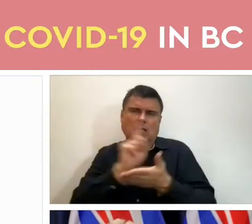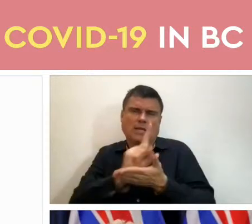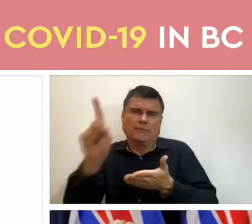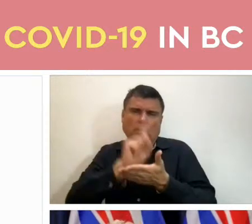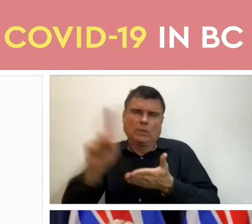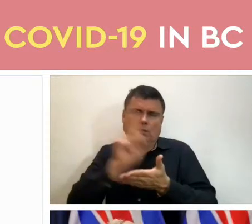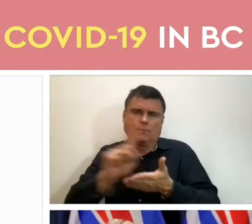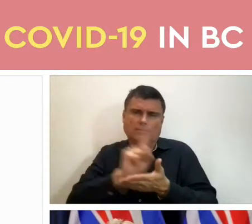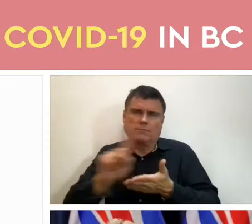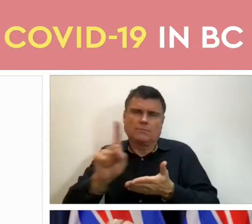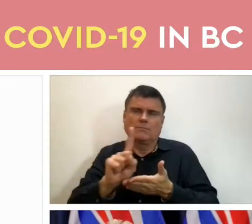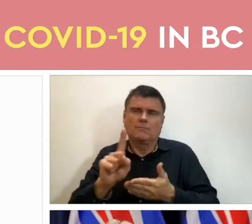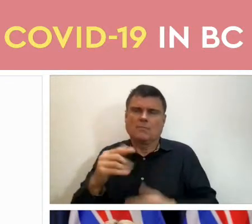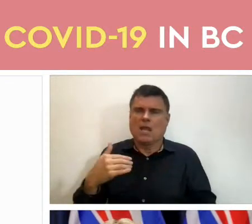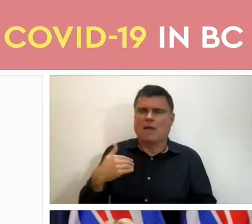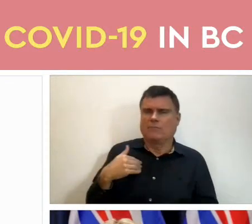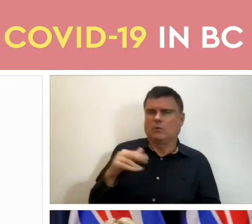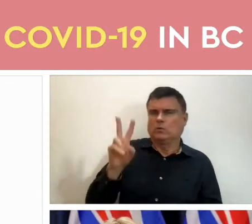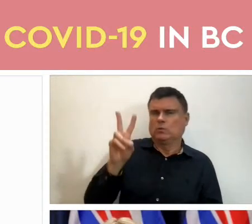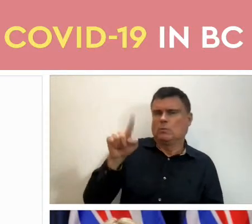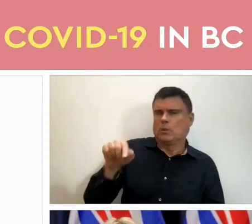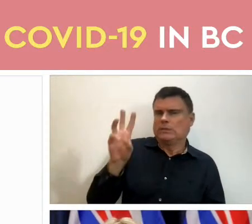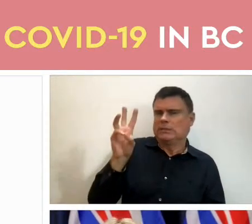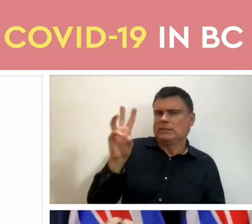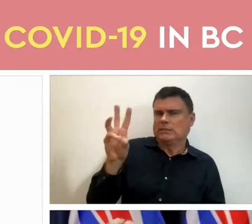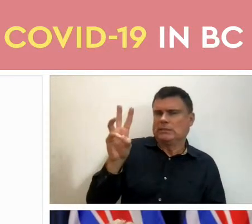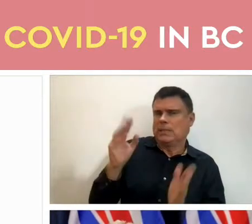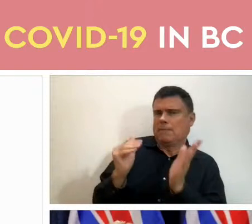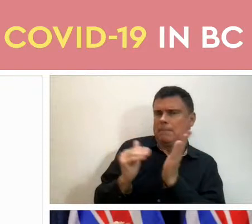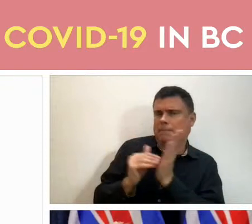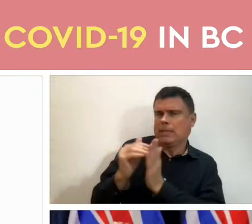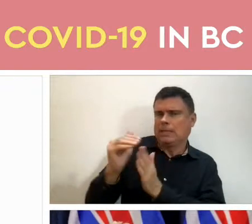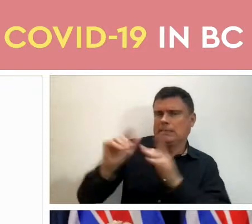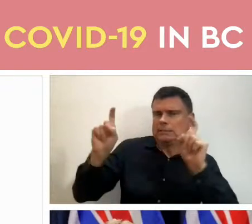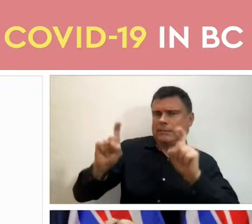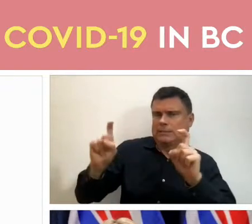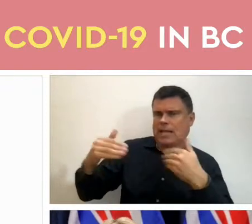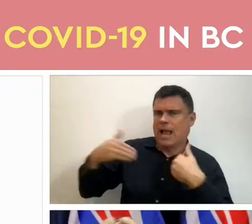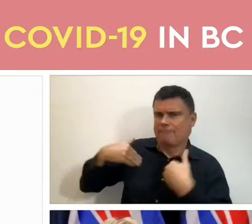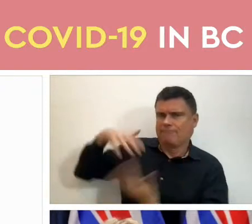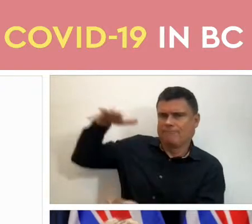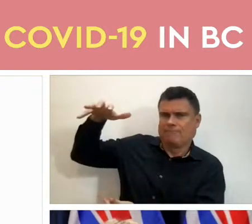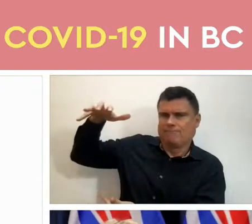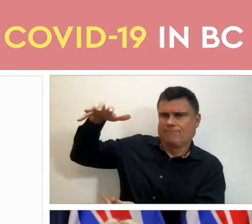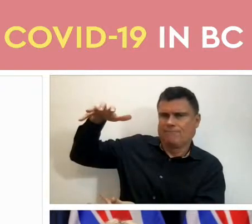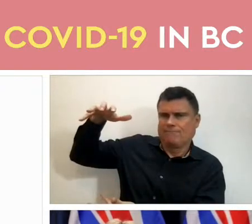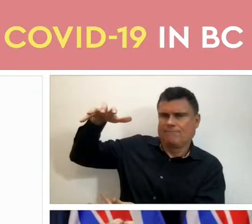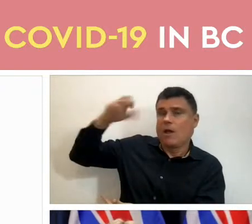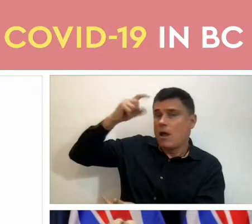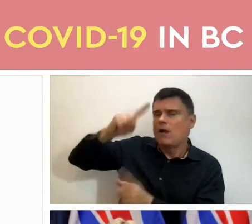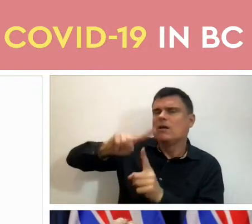types of tests. We are going to be expanding our